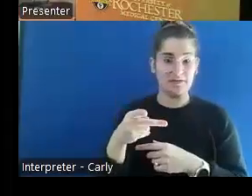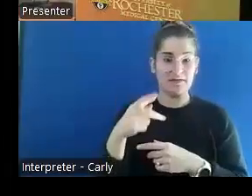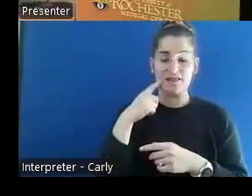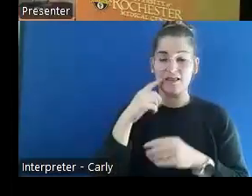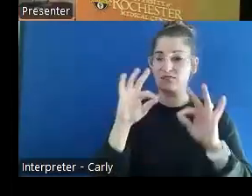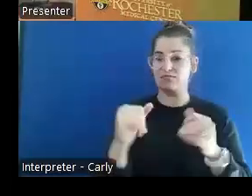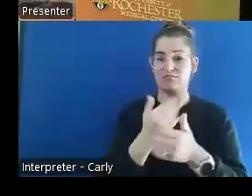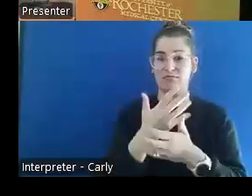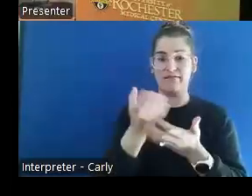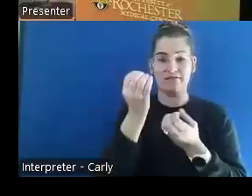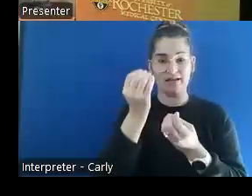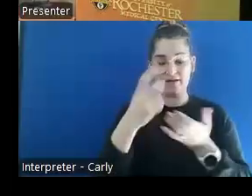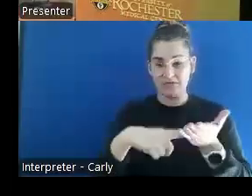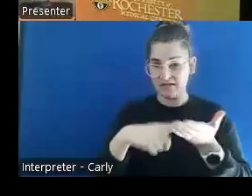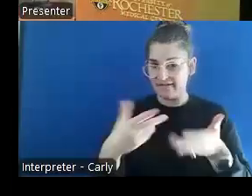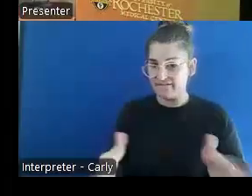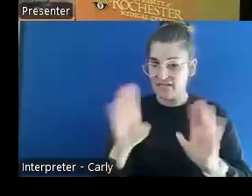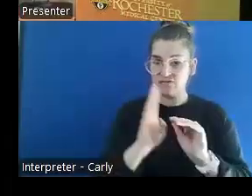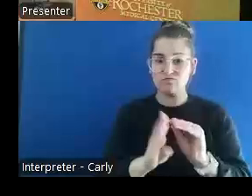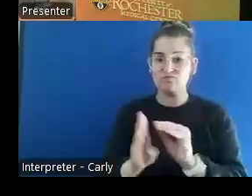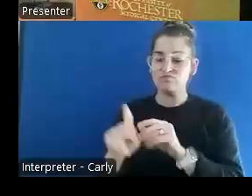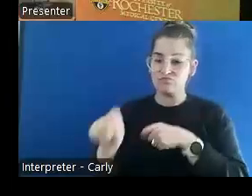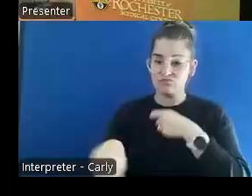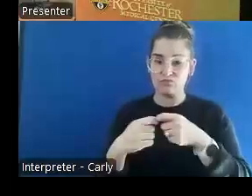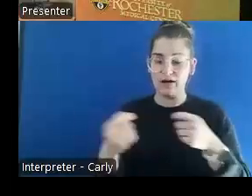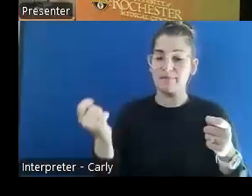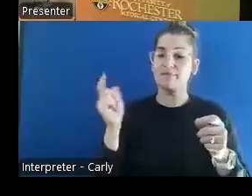important stuff discussed as they end the visit they walk out their hands on the doorknob and